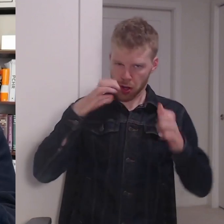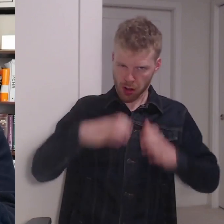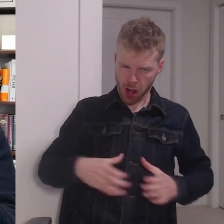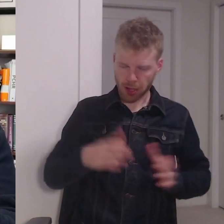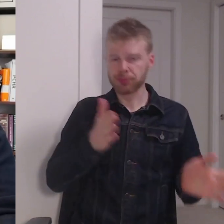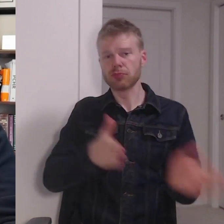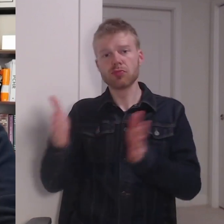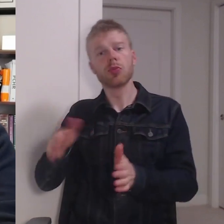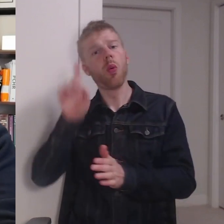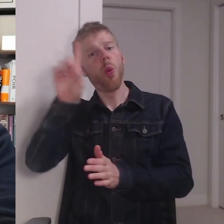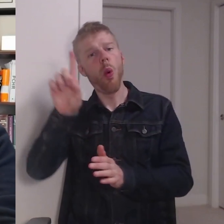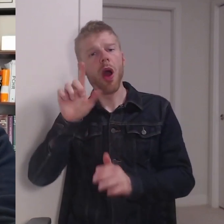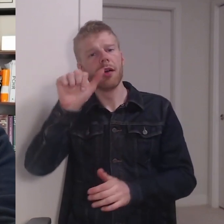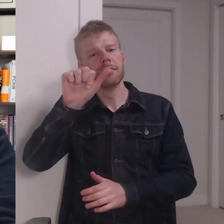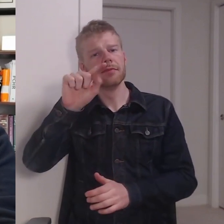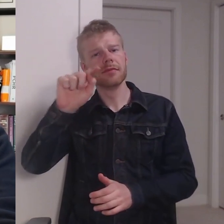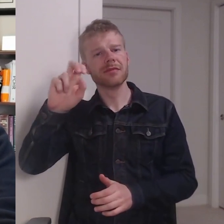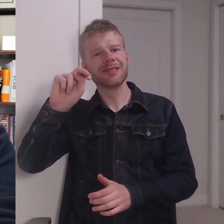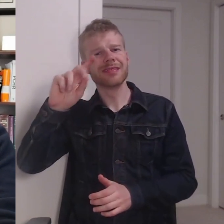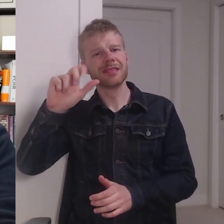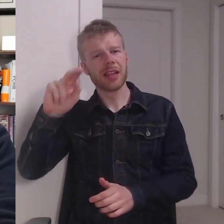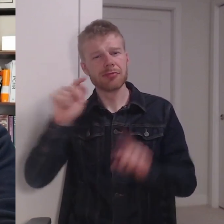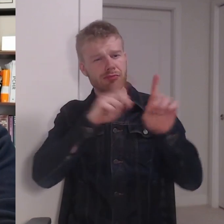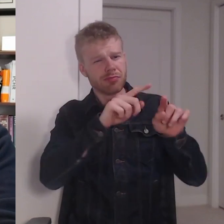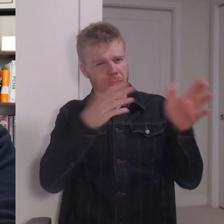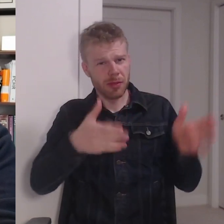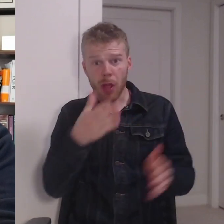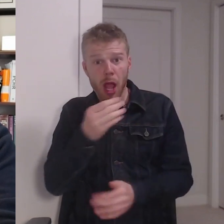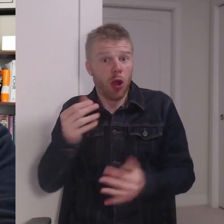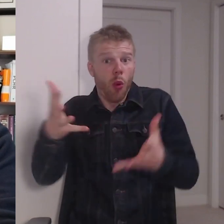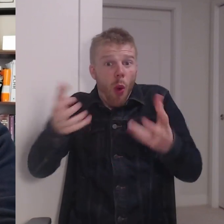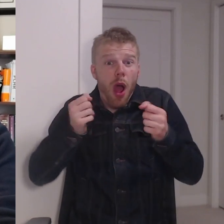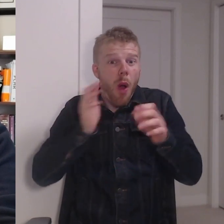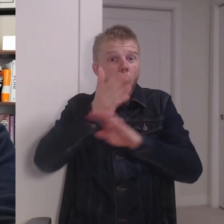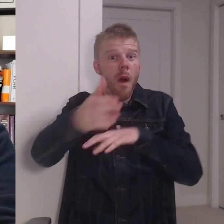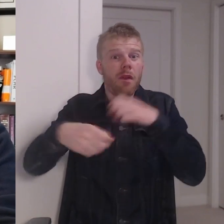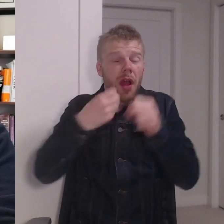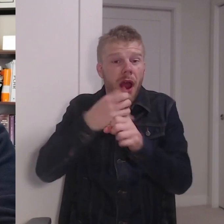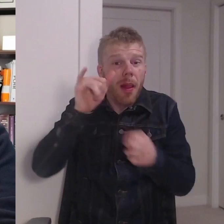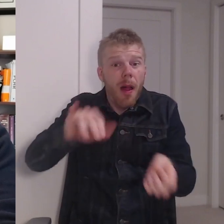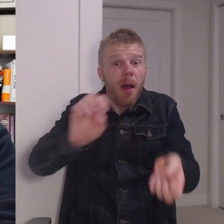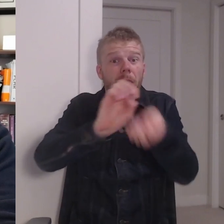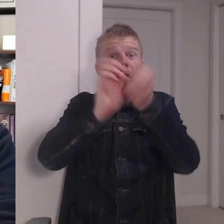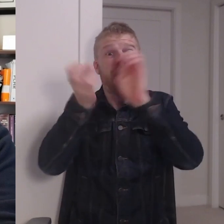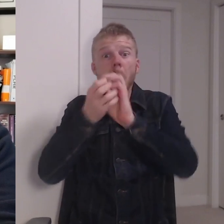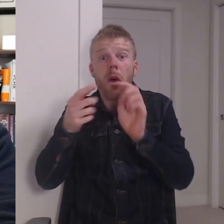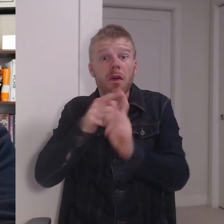attendant and quickly over the years that has now evolved to close to 600